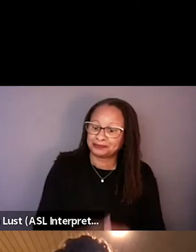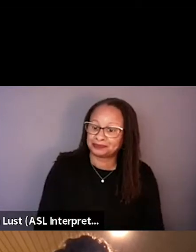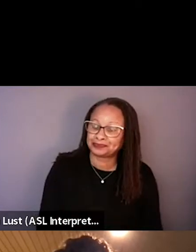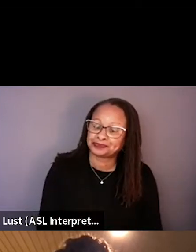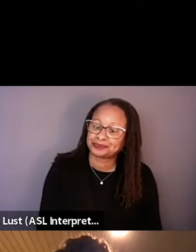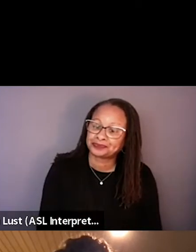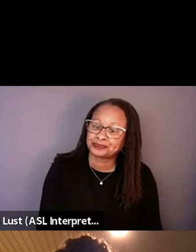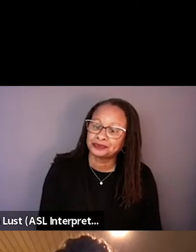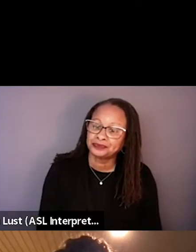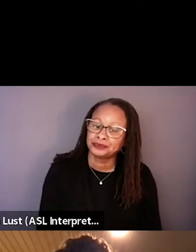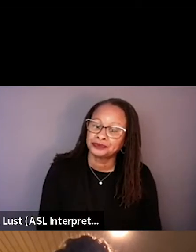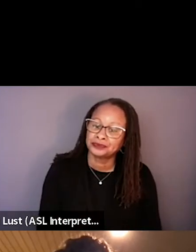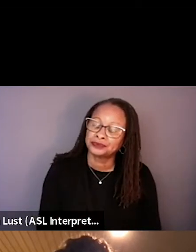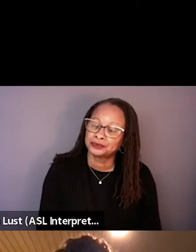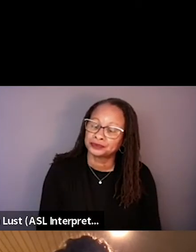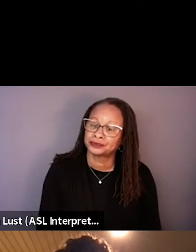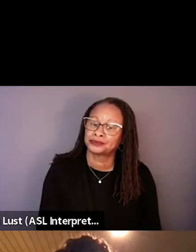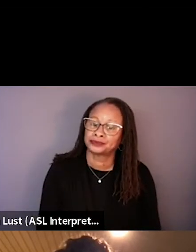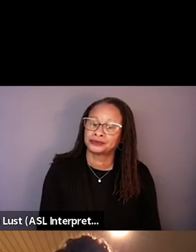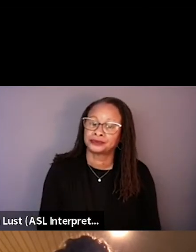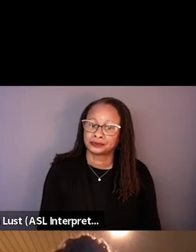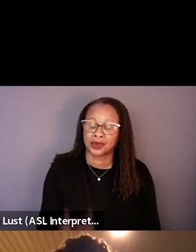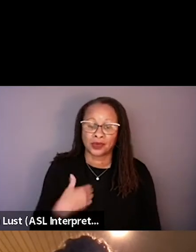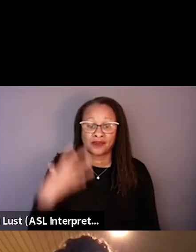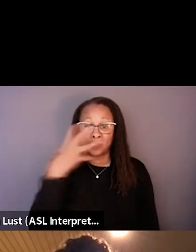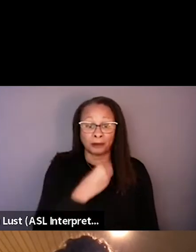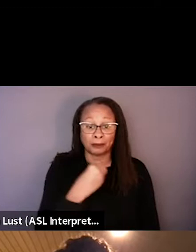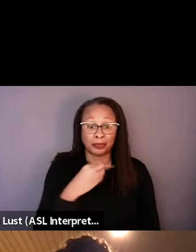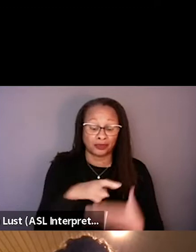and we have this beautiful result out of it just surrounded